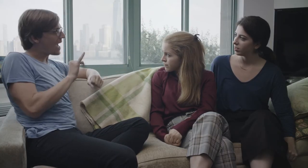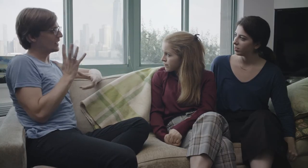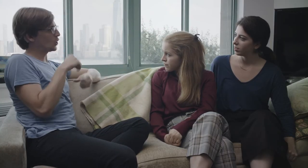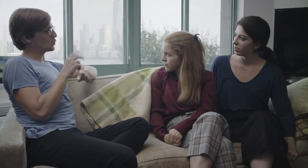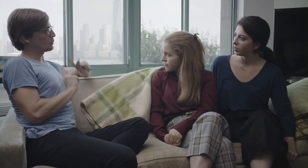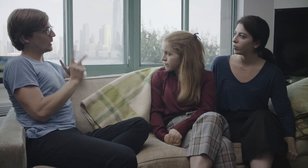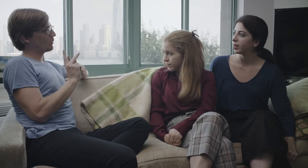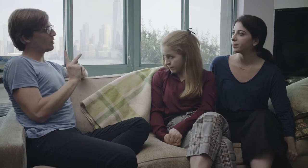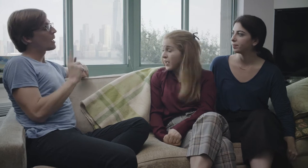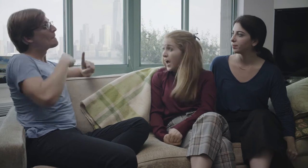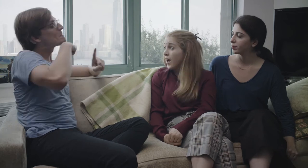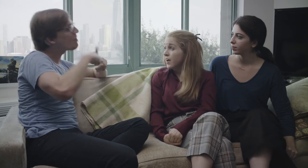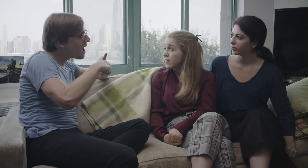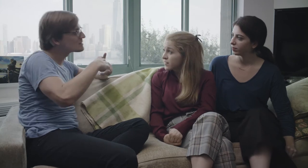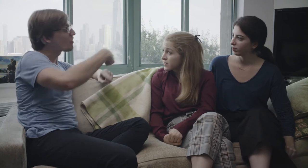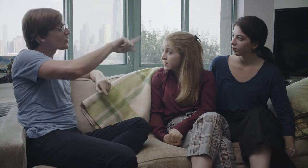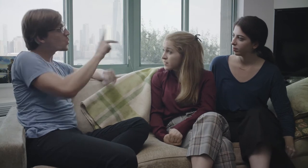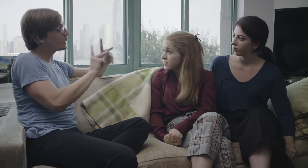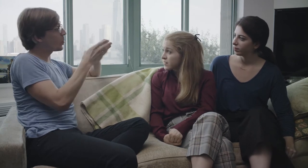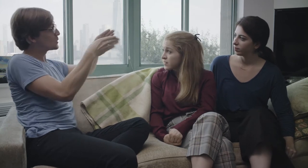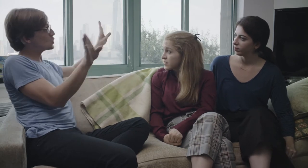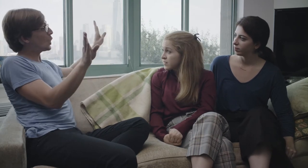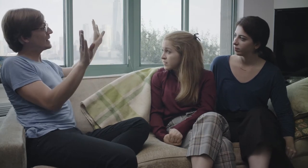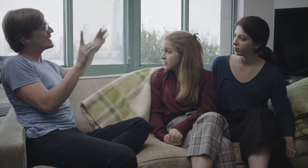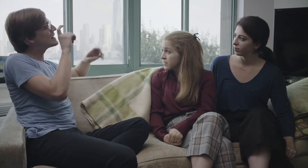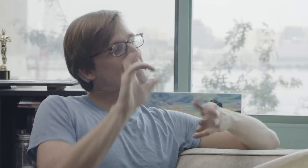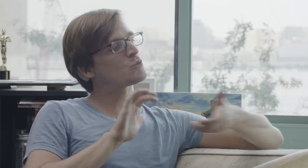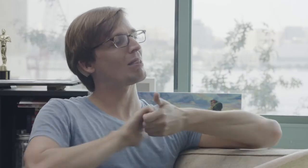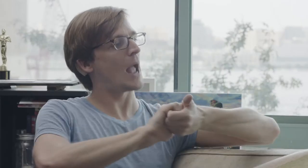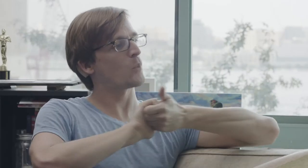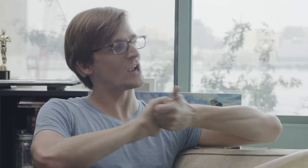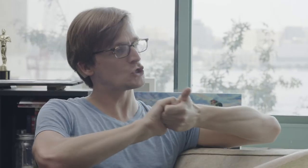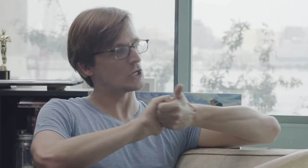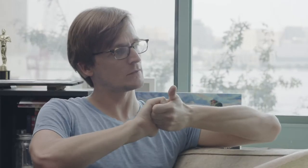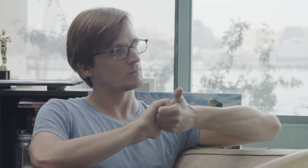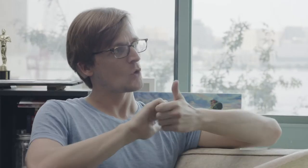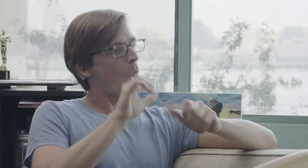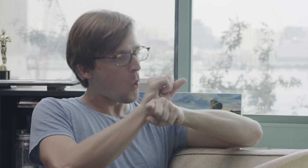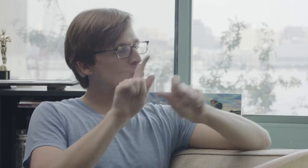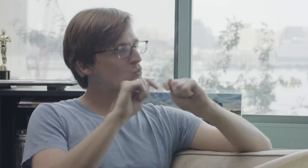by including diverse people. I think, in general, with collaboration,